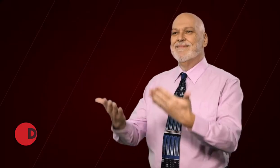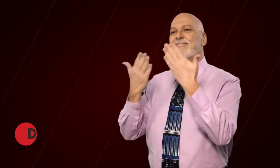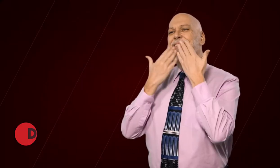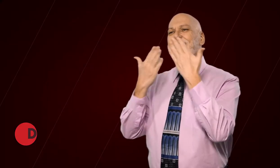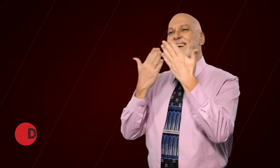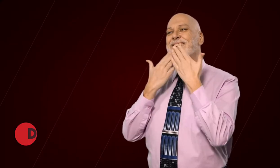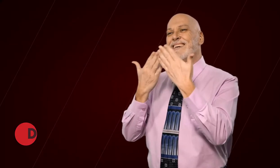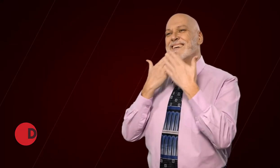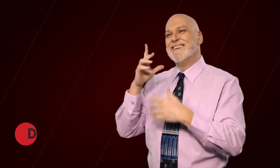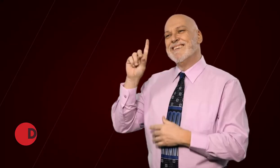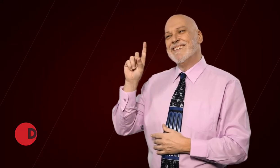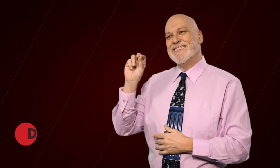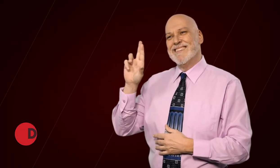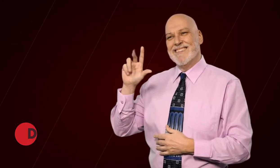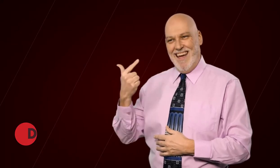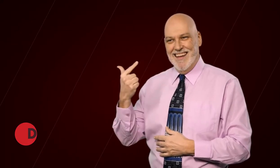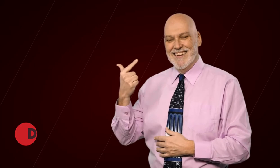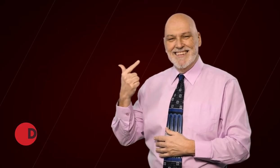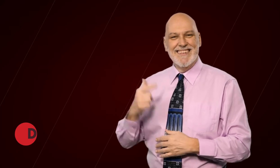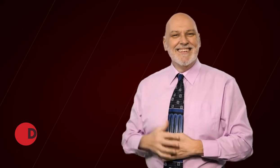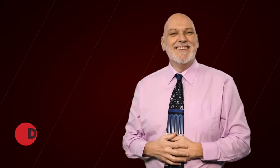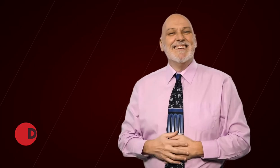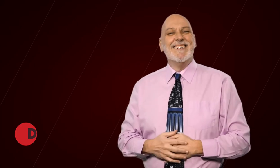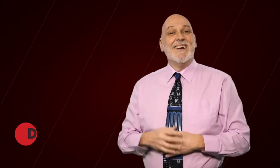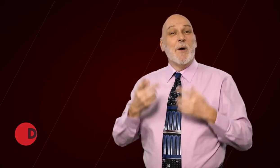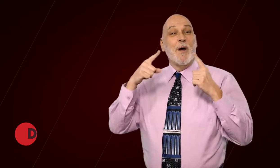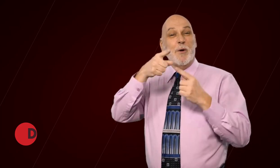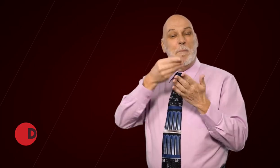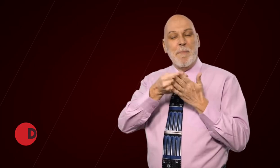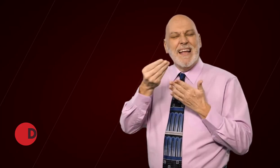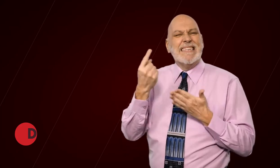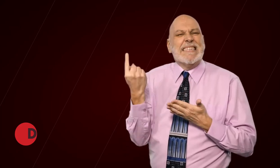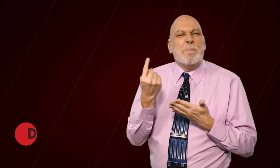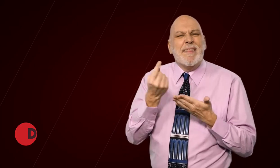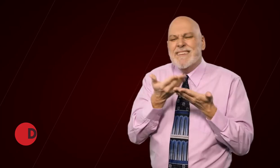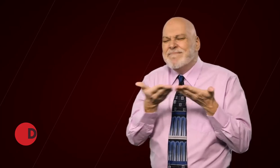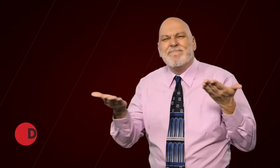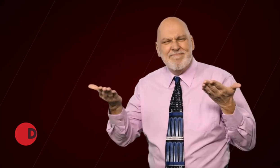[Anselmo]: Thanks, Doug.